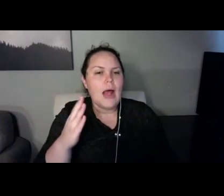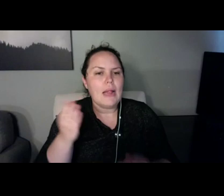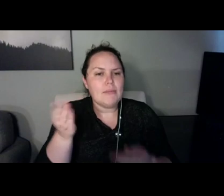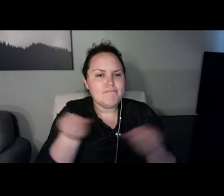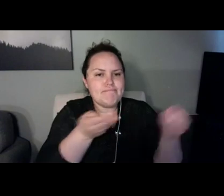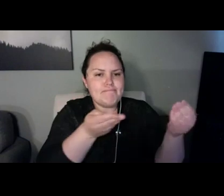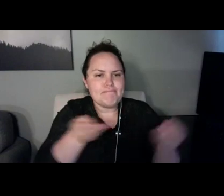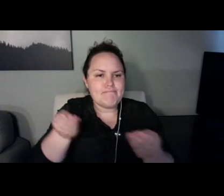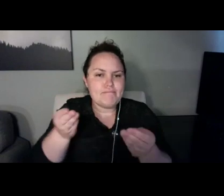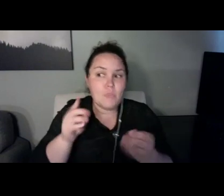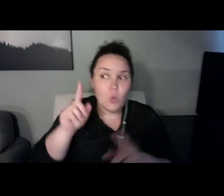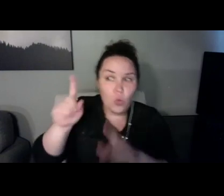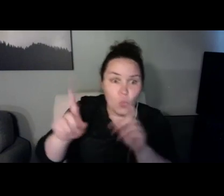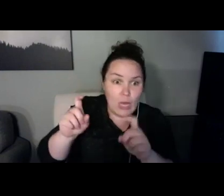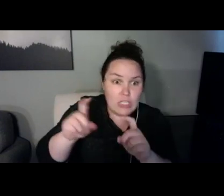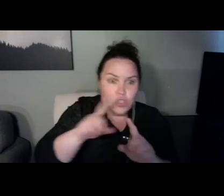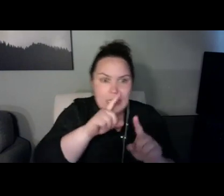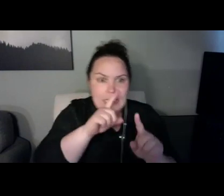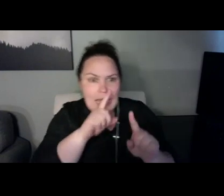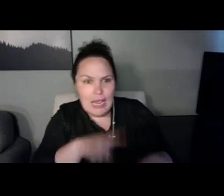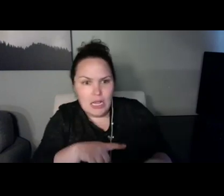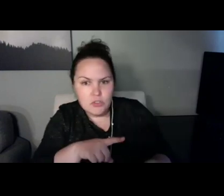And so we will invite each of you on screen